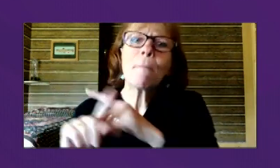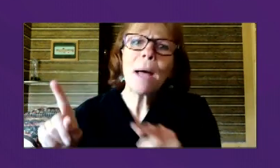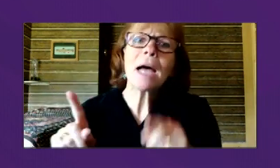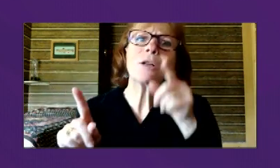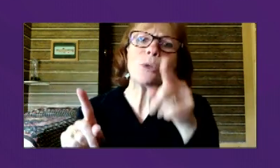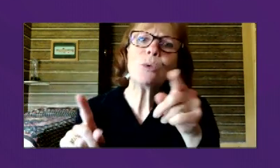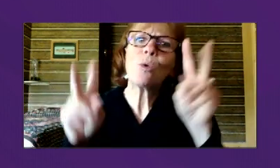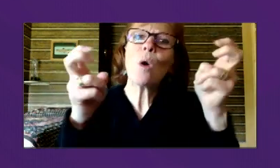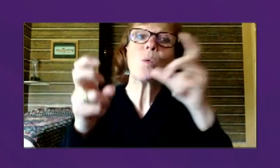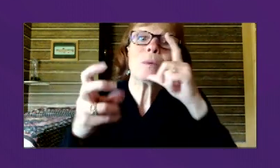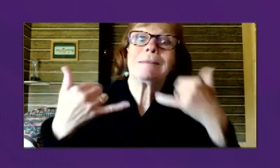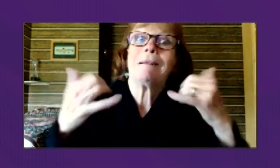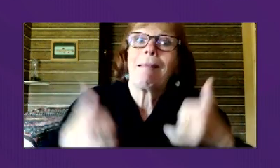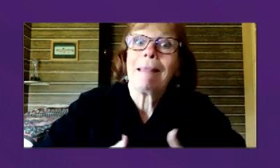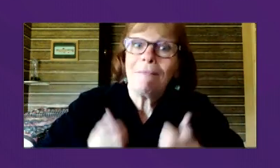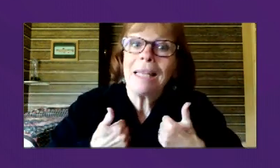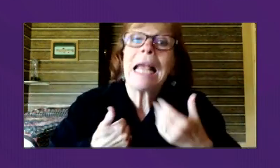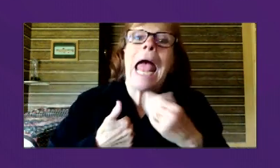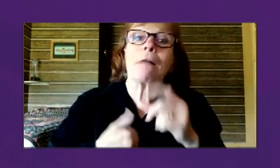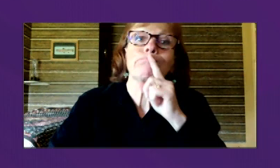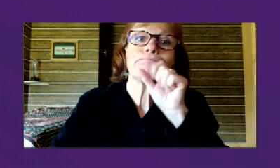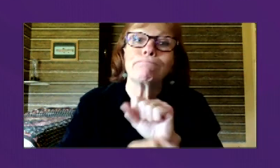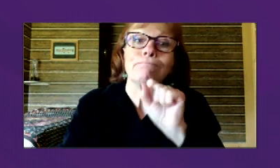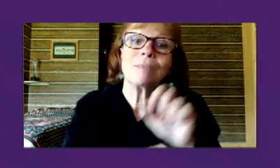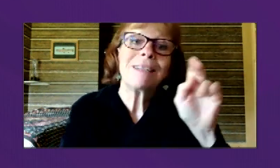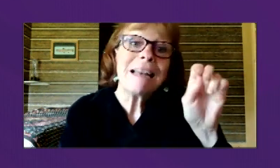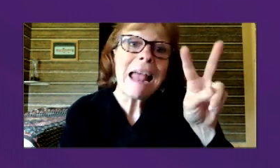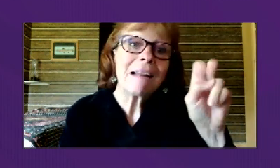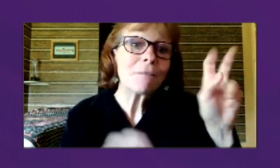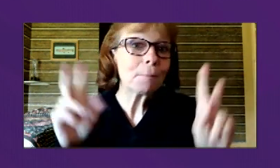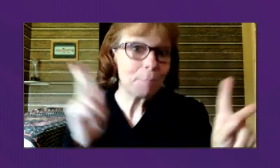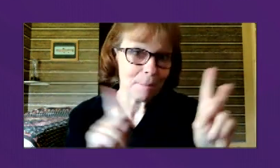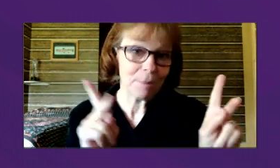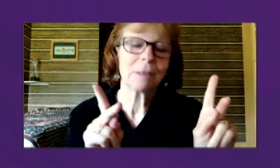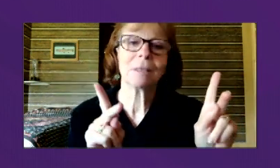Finally, to better contextualize the cultural significance of the wapaha to students,